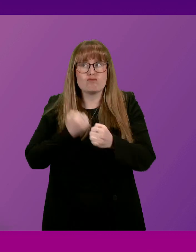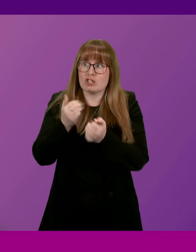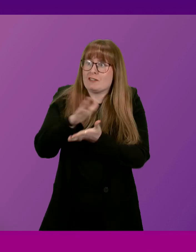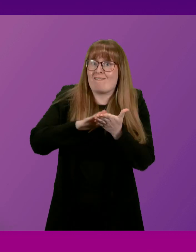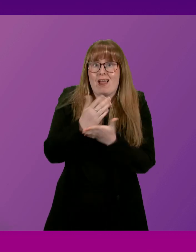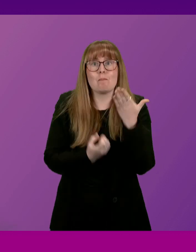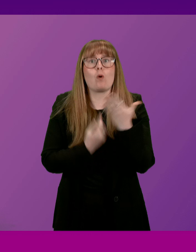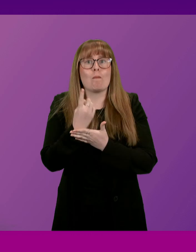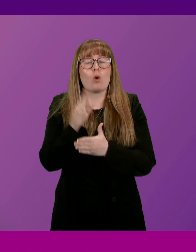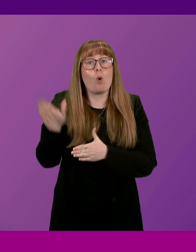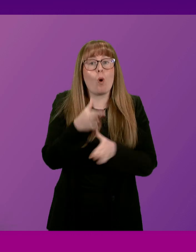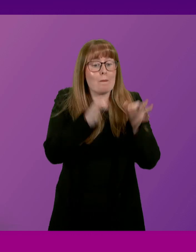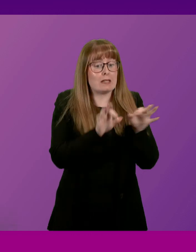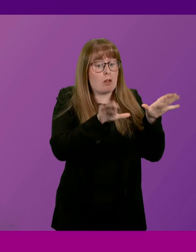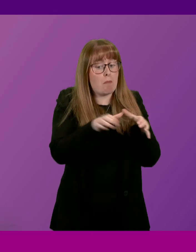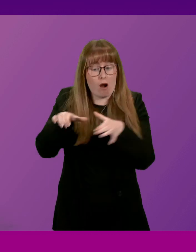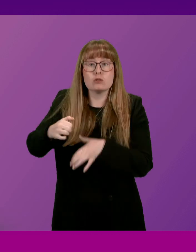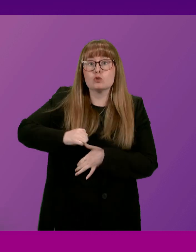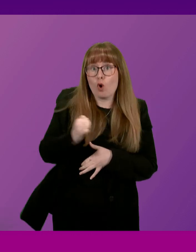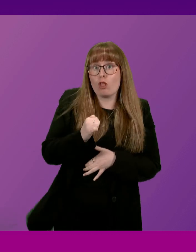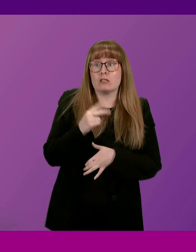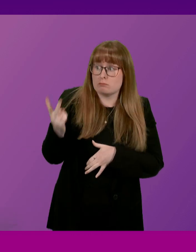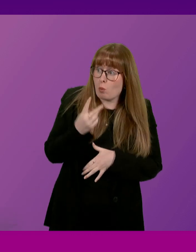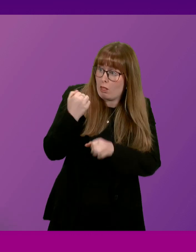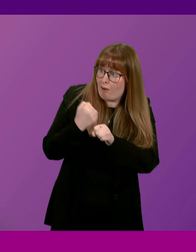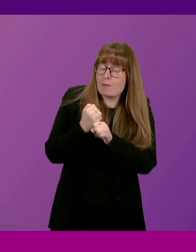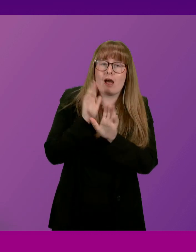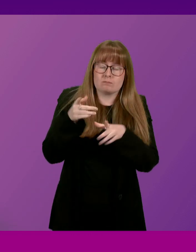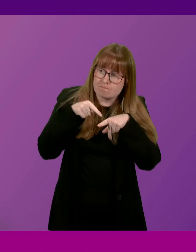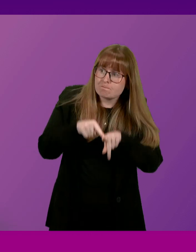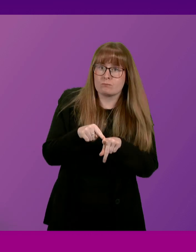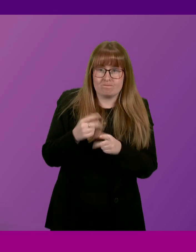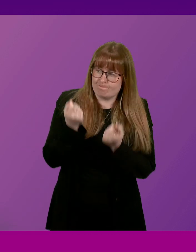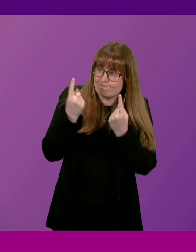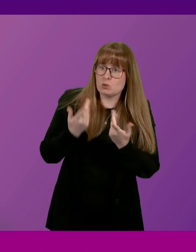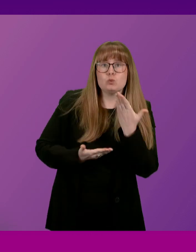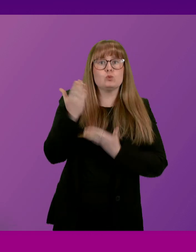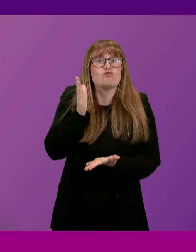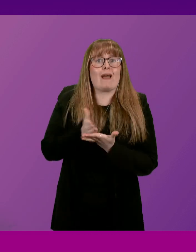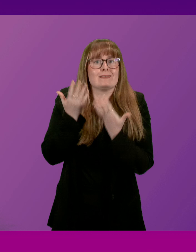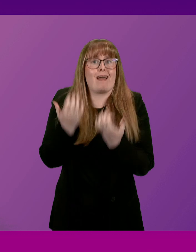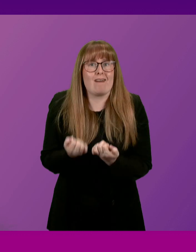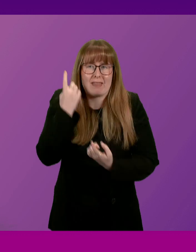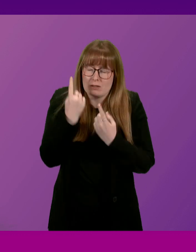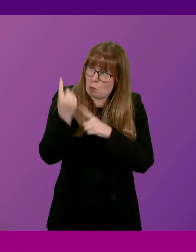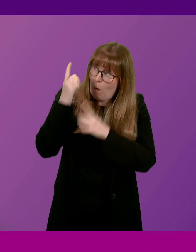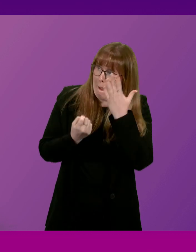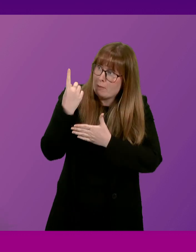and all political parties and both of Scotland’s Governments must adjust to the new reality and rethink previous red lines.